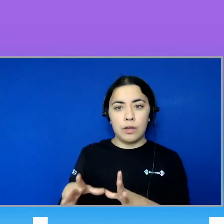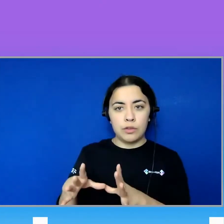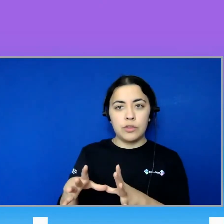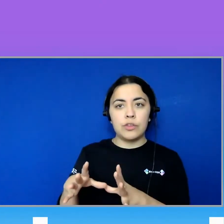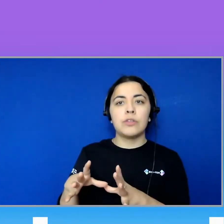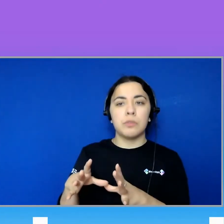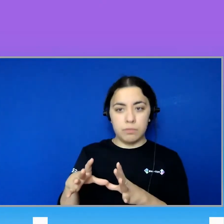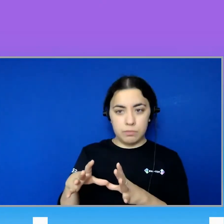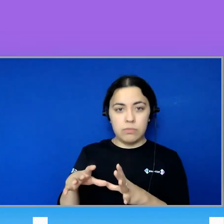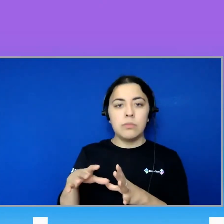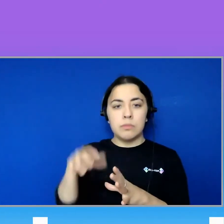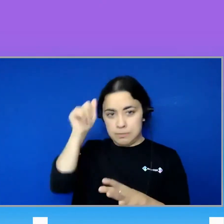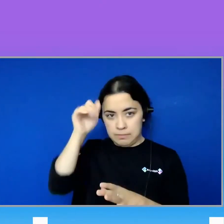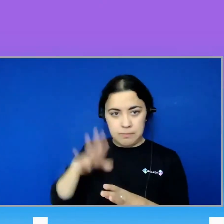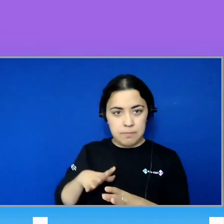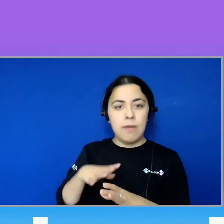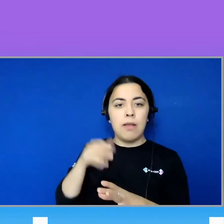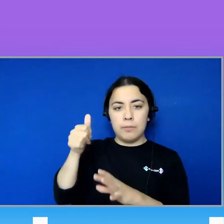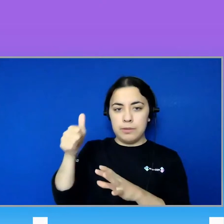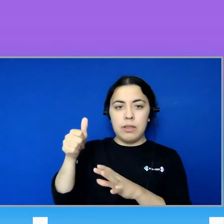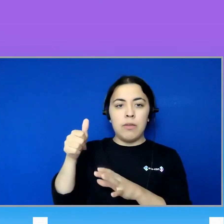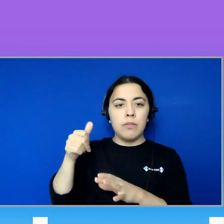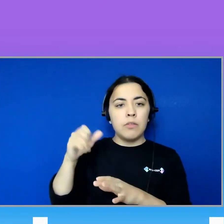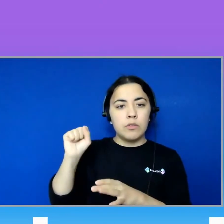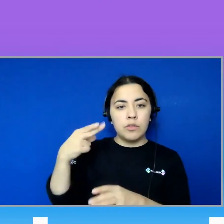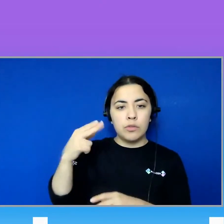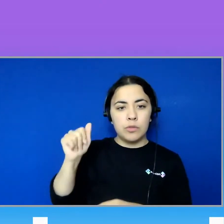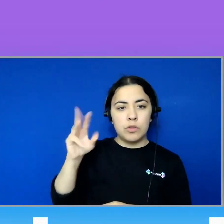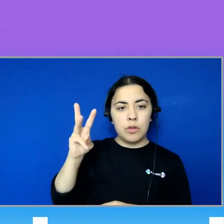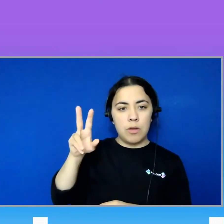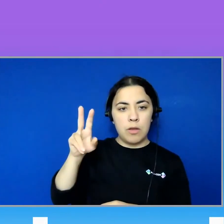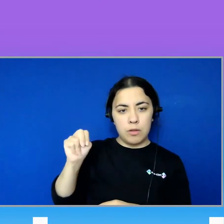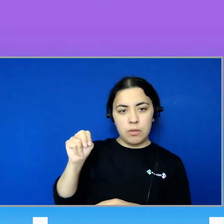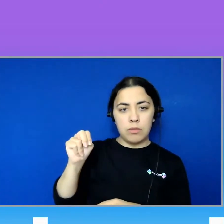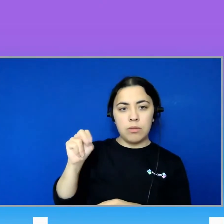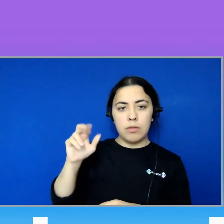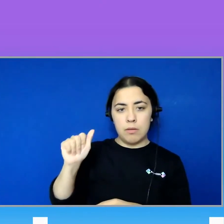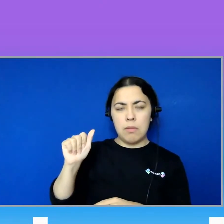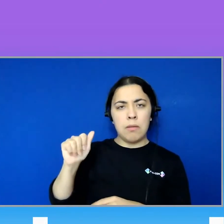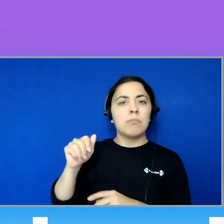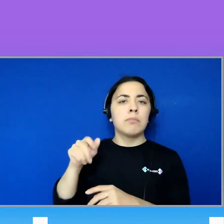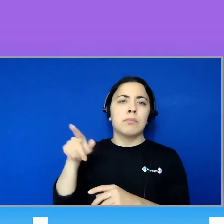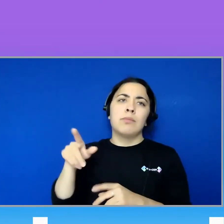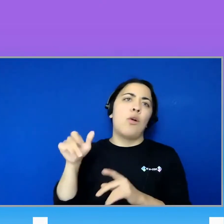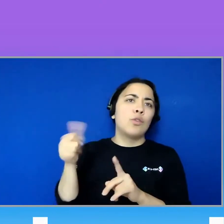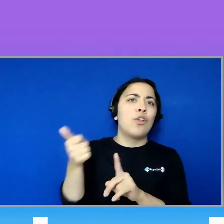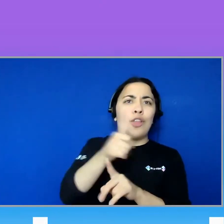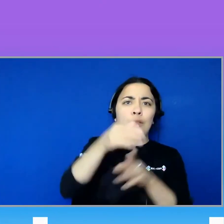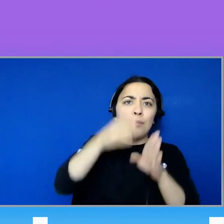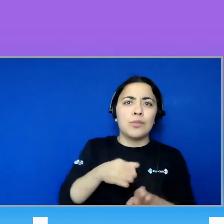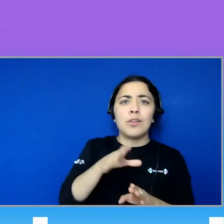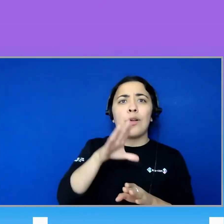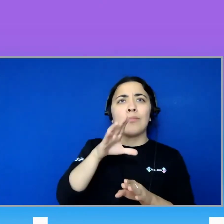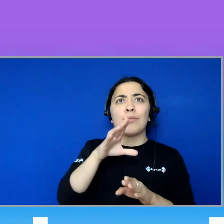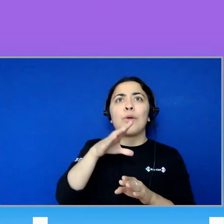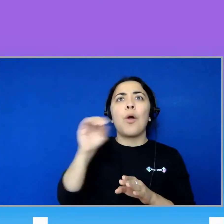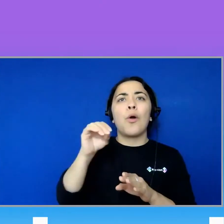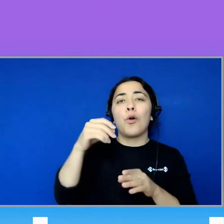me, who's a producer also. But